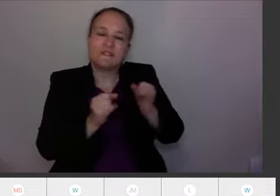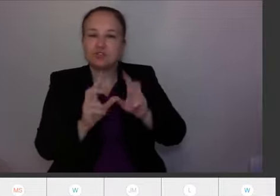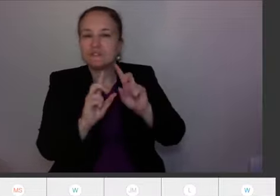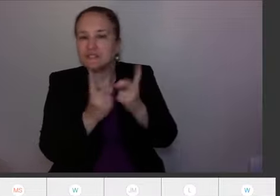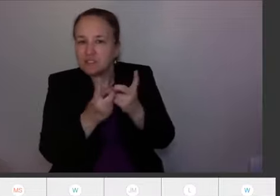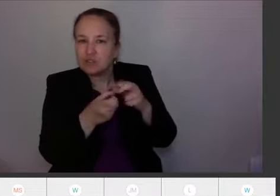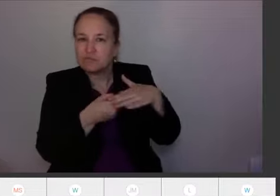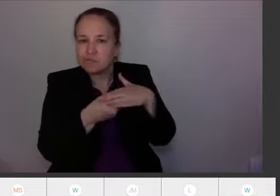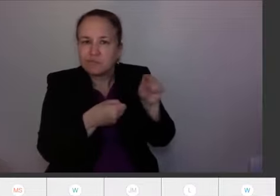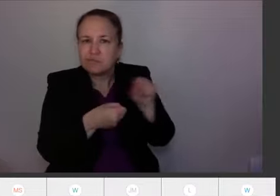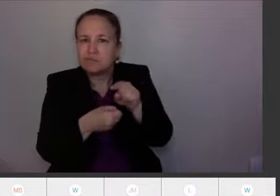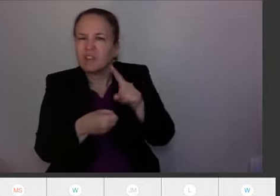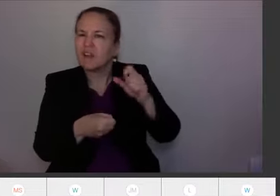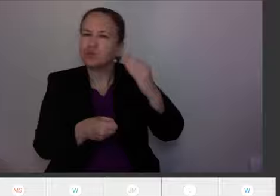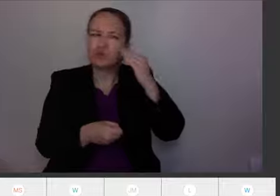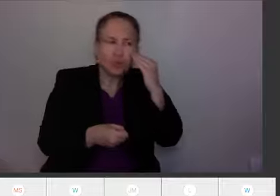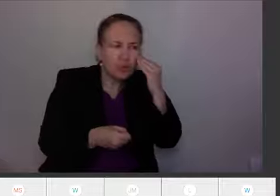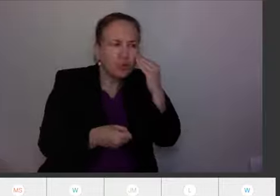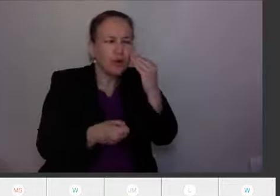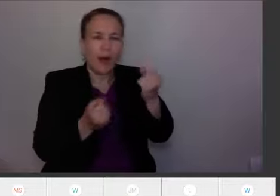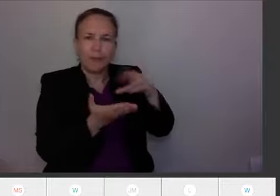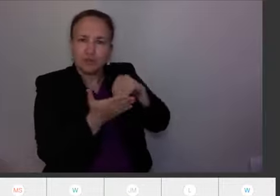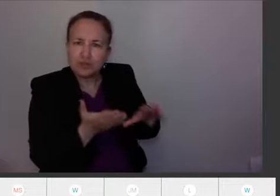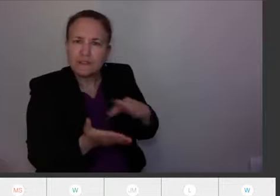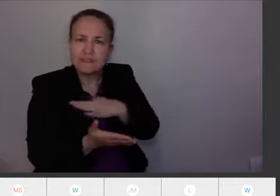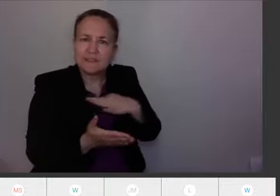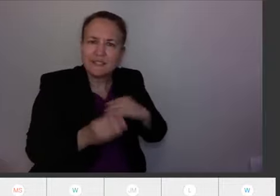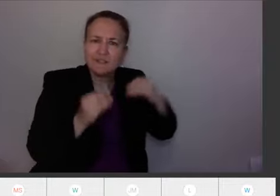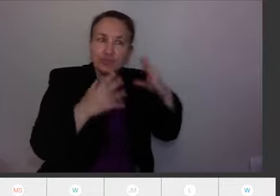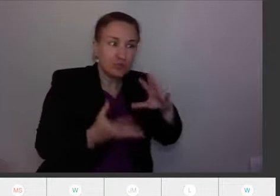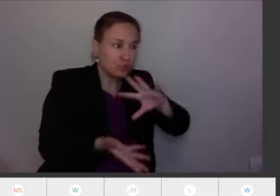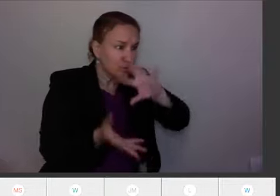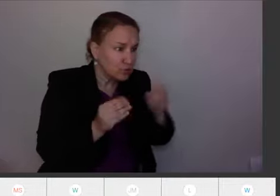composition of their district is most of them if not all of them have done some